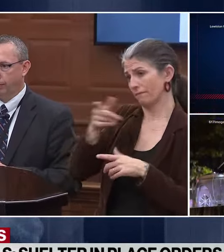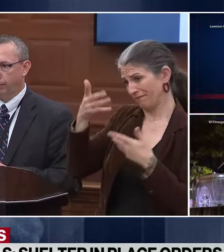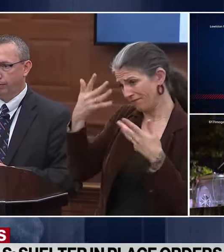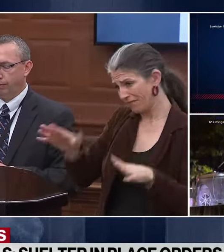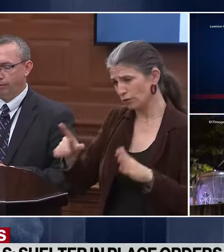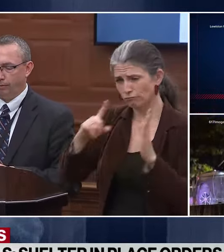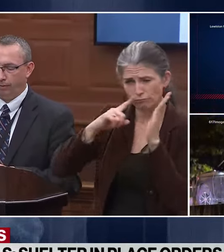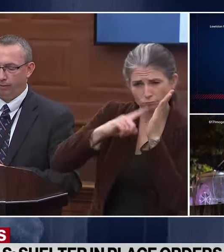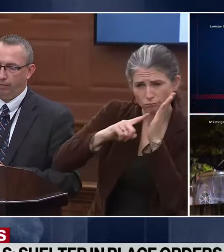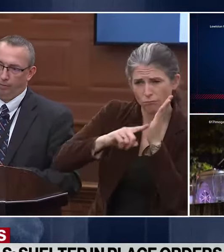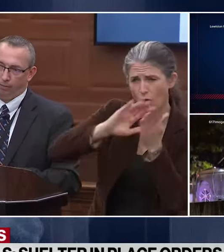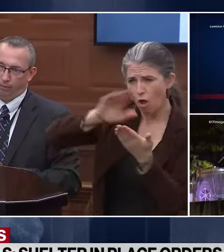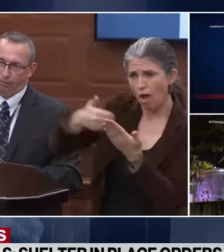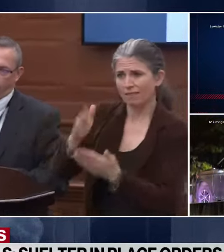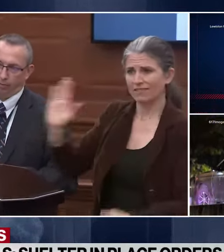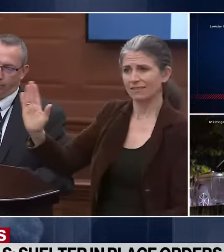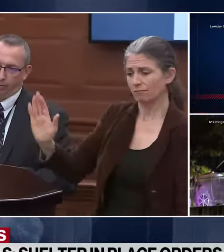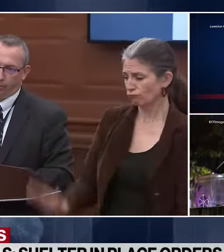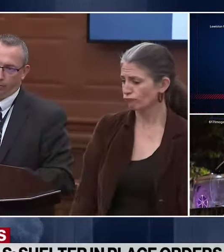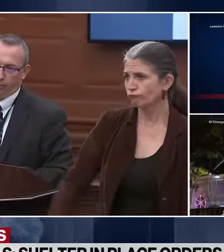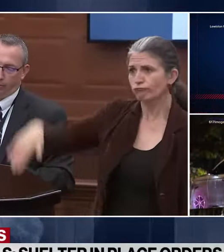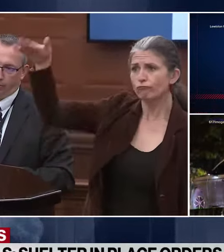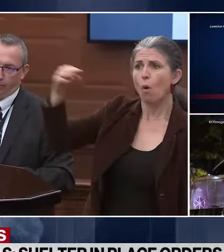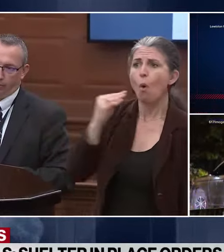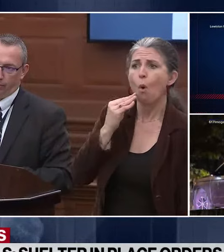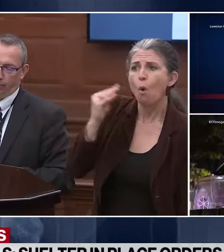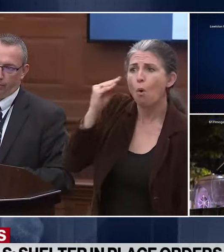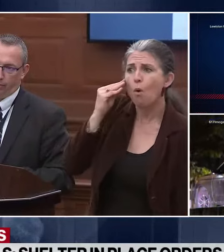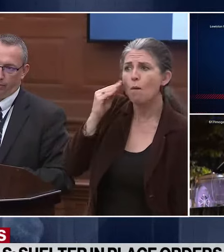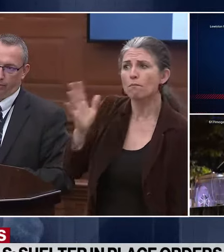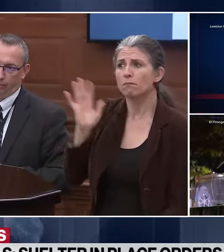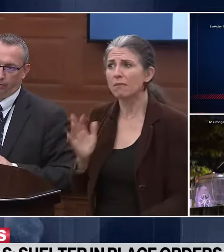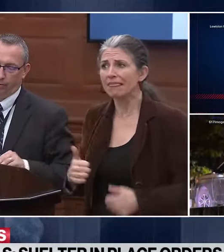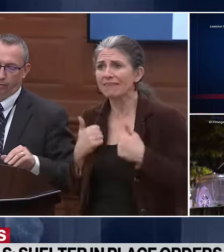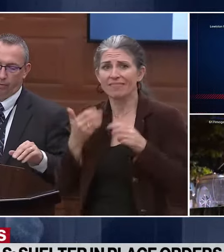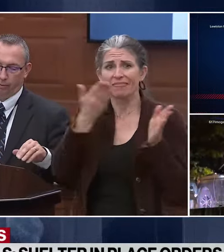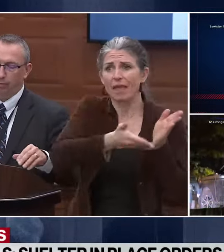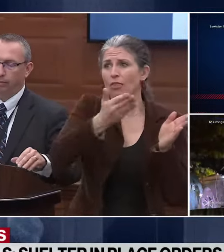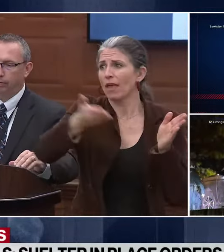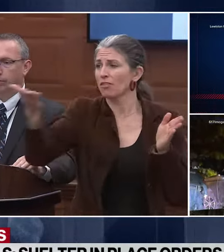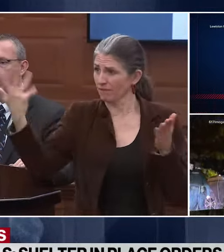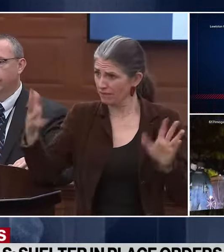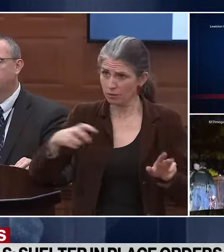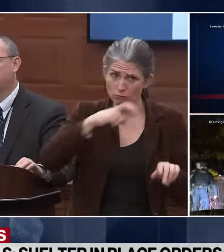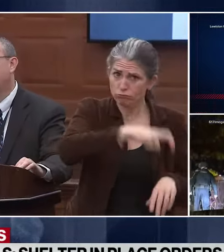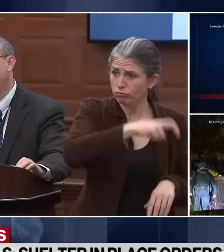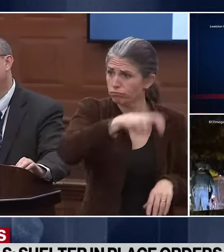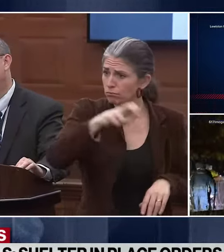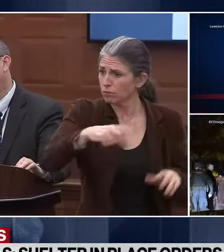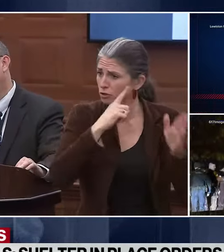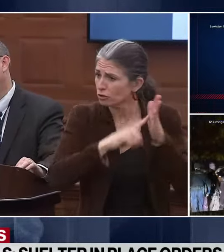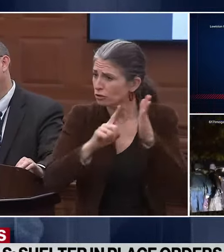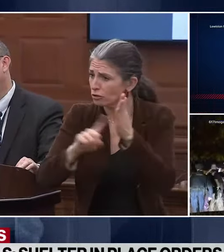THE RESIDENTS, EVERY PLACE THAT WHERE YOU LIVE, WHERE YOU LIVE? PREVIOUSLY I'D BE DRAWN TO EACH ONE OF THOSE PEOPLE.